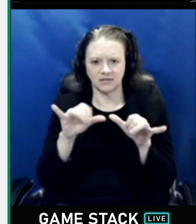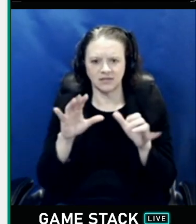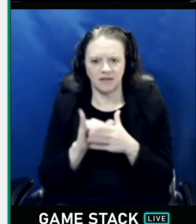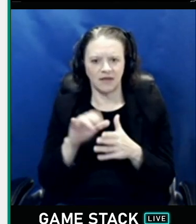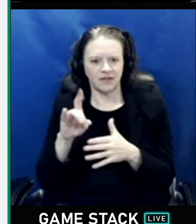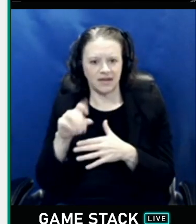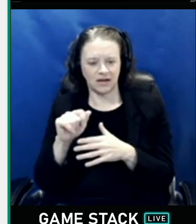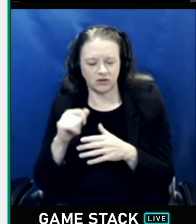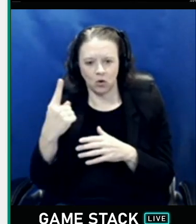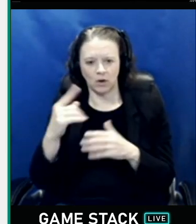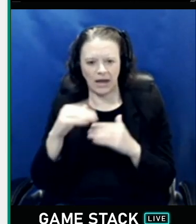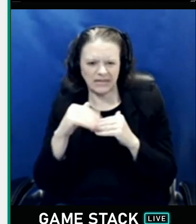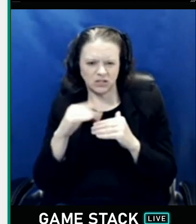Pages are typically 4 kilobytes.